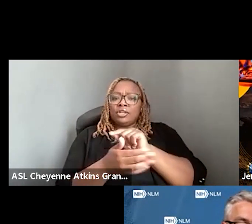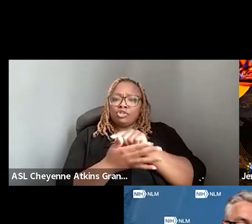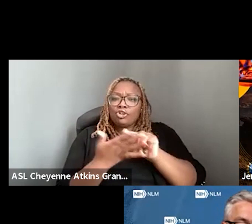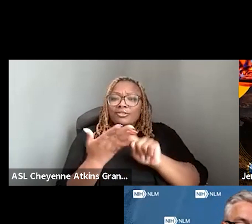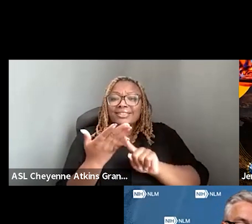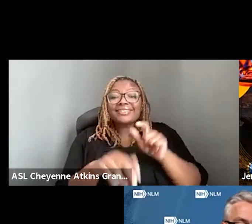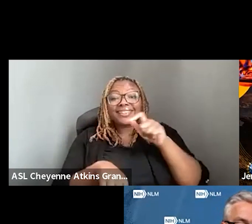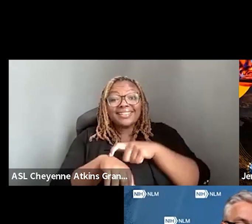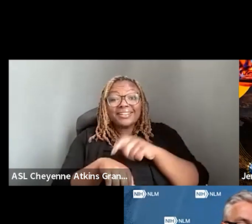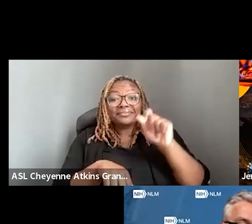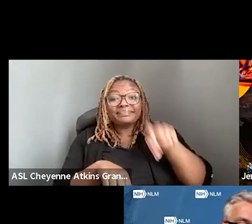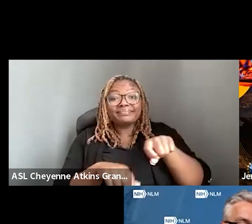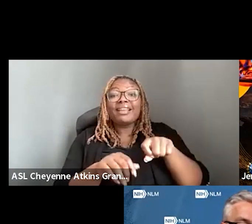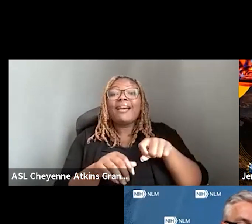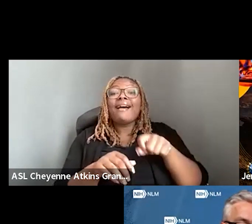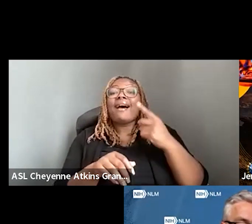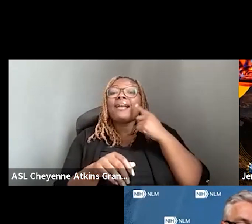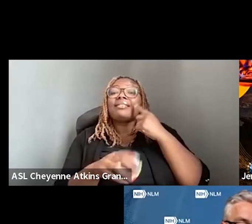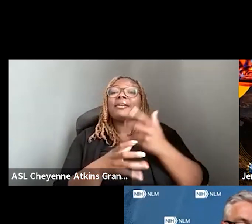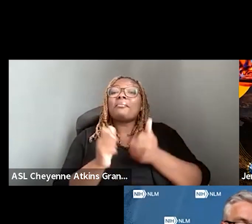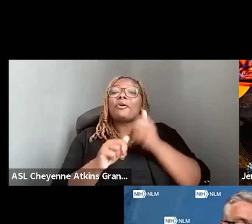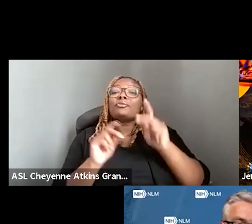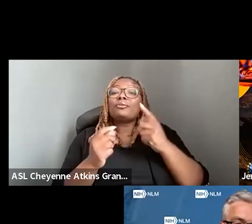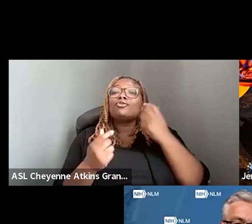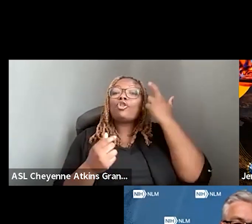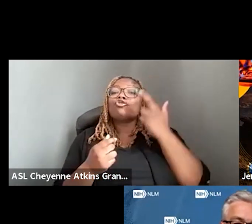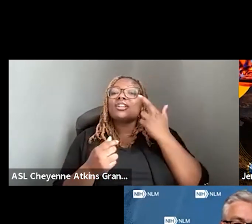So I think what a lot of people don't realize when they submit in Grants.gov, it's not NSF.